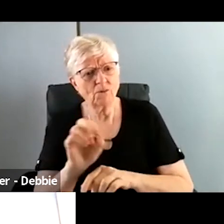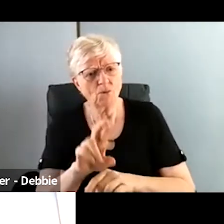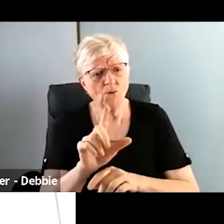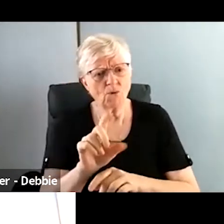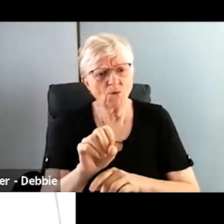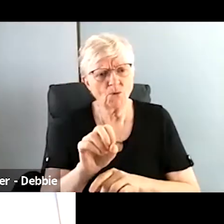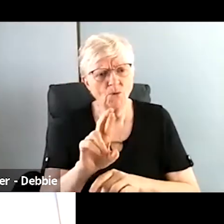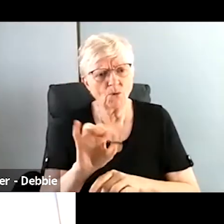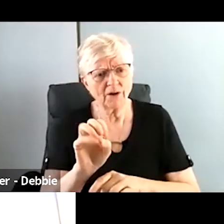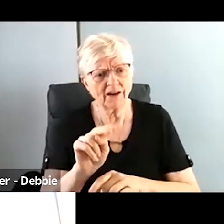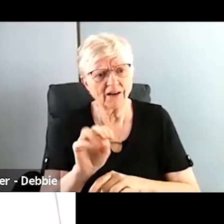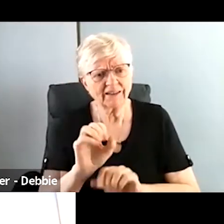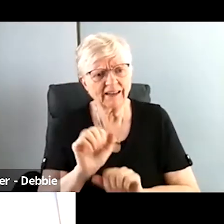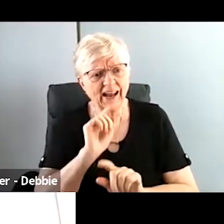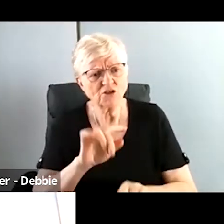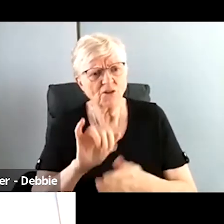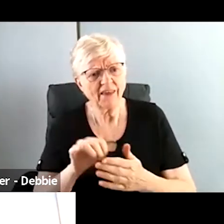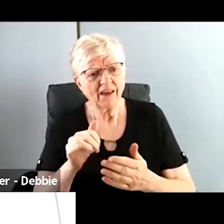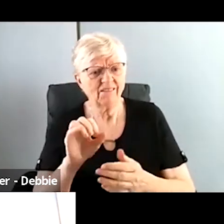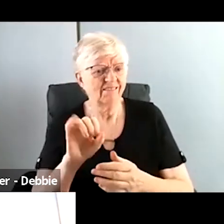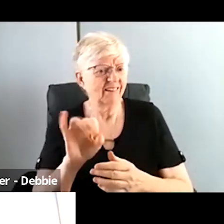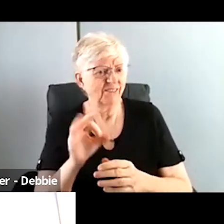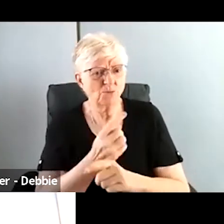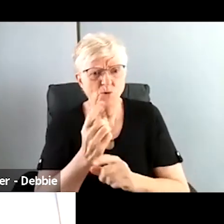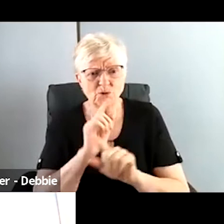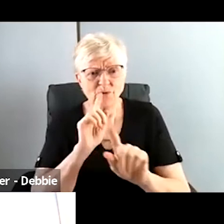SO